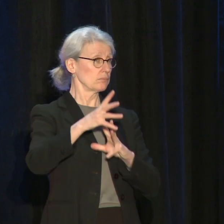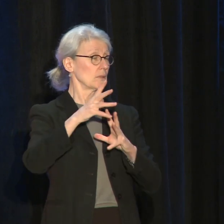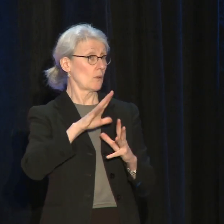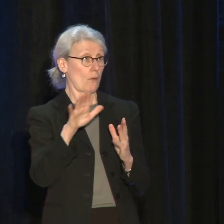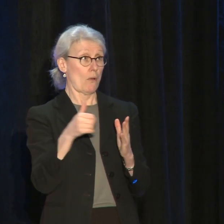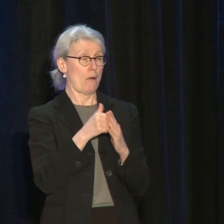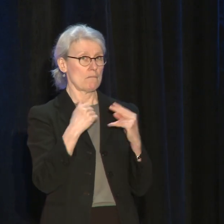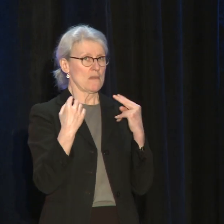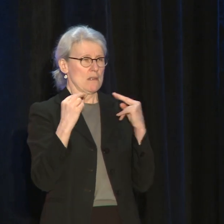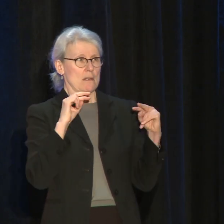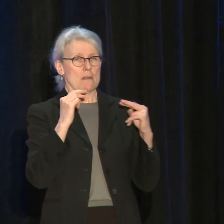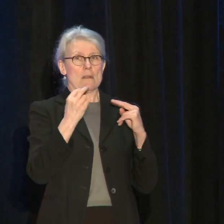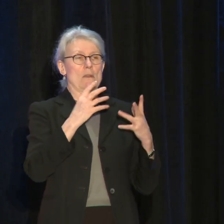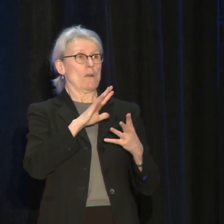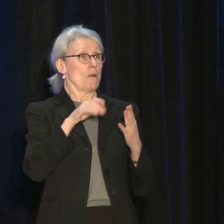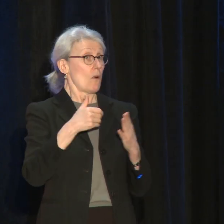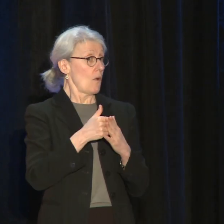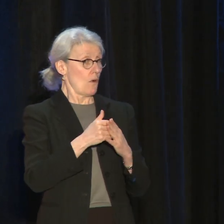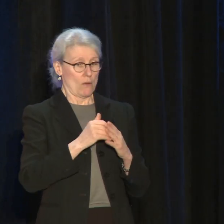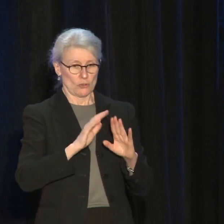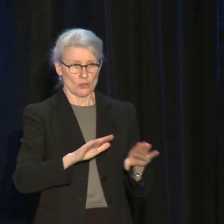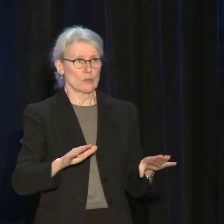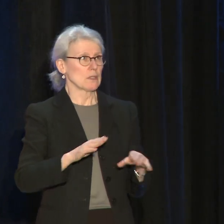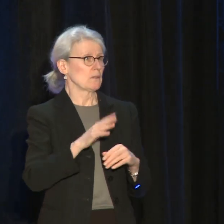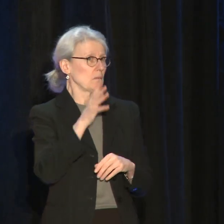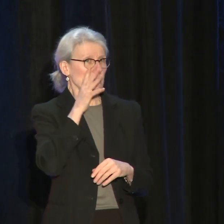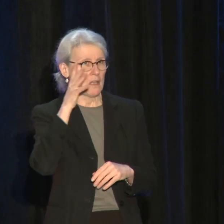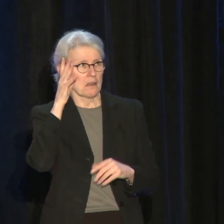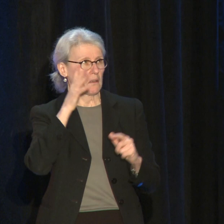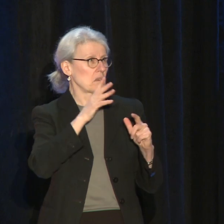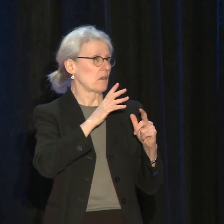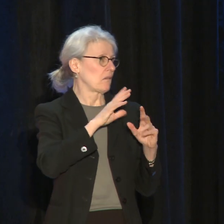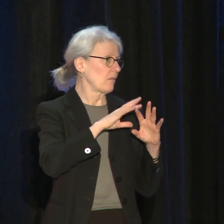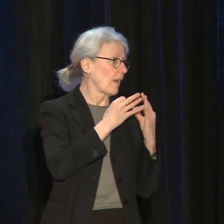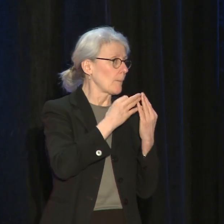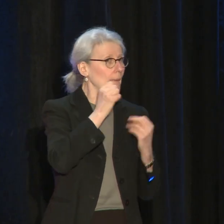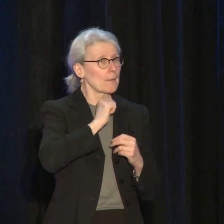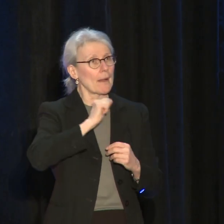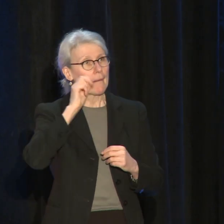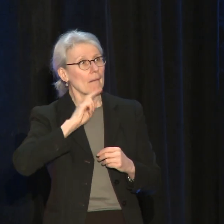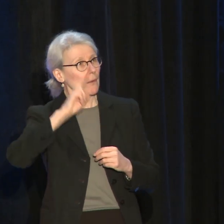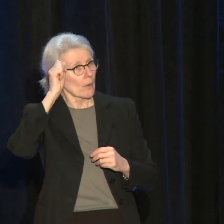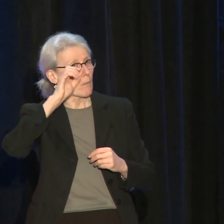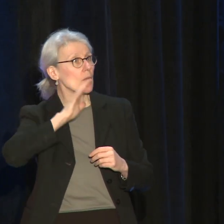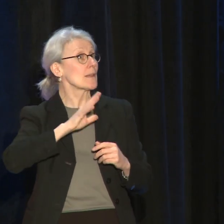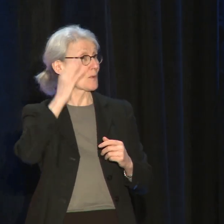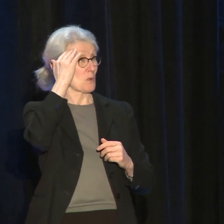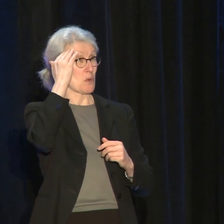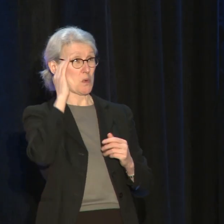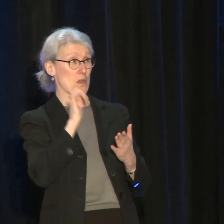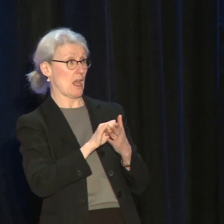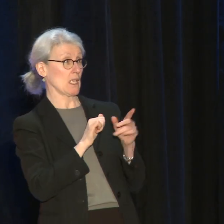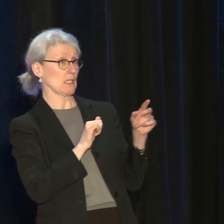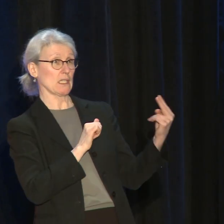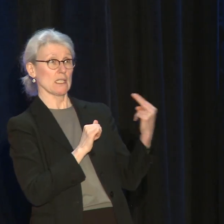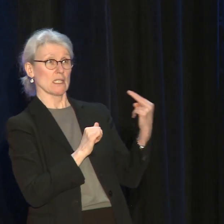every child, every parent, every family caregiver, knows that threat is hanging there over them.